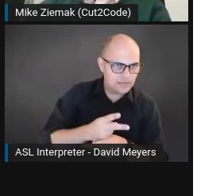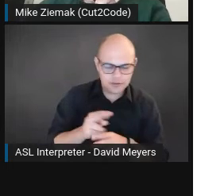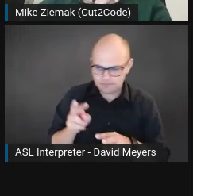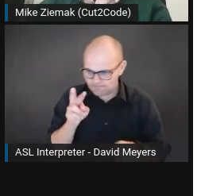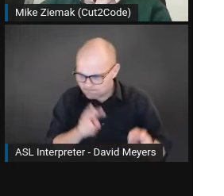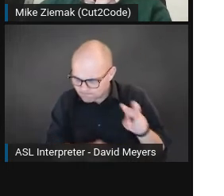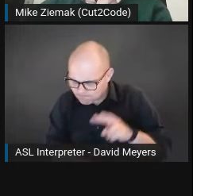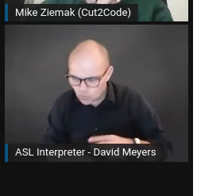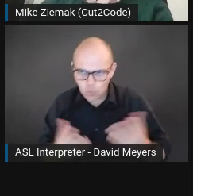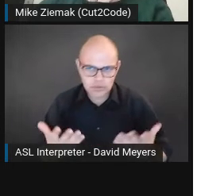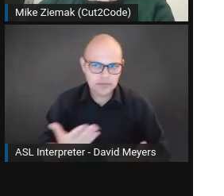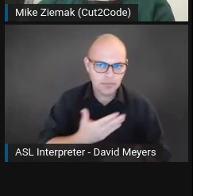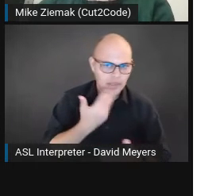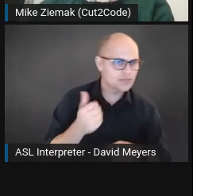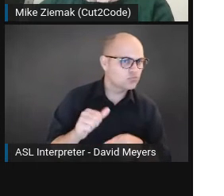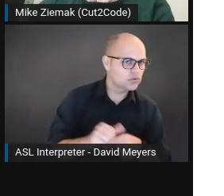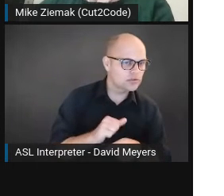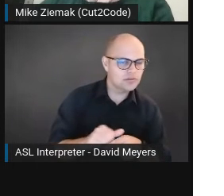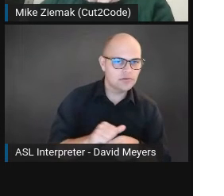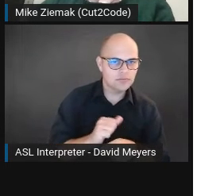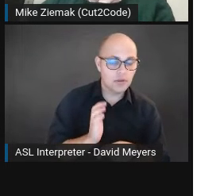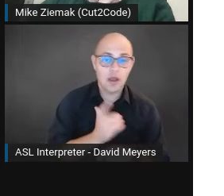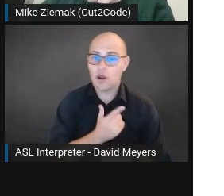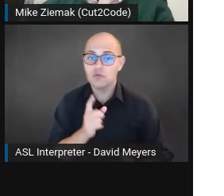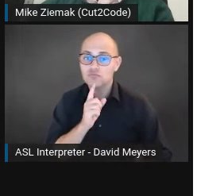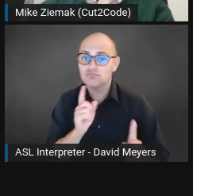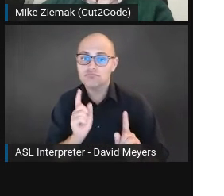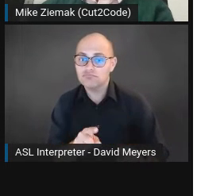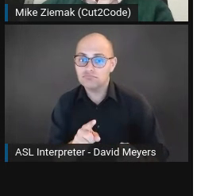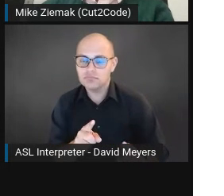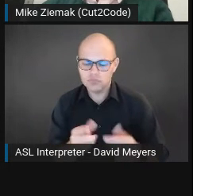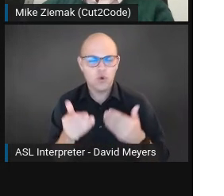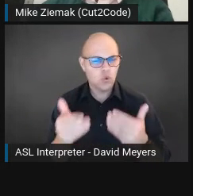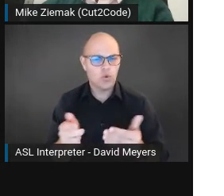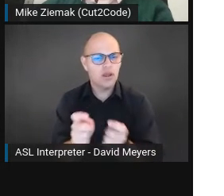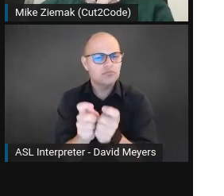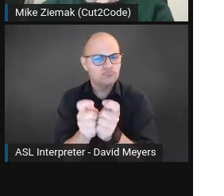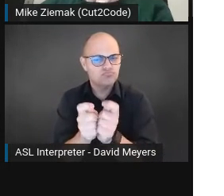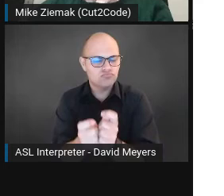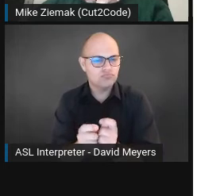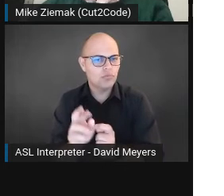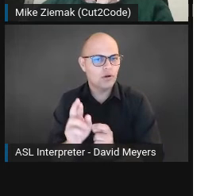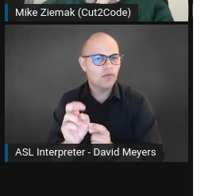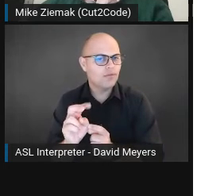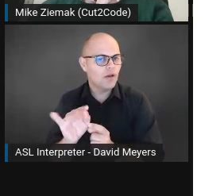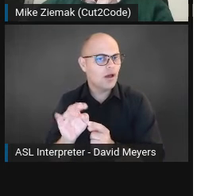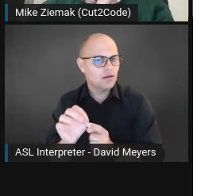Our reaction was, first of all, to make some revisions and to fix the issues, and then to educate the client on